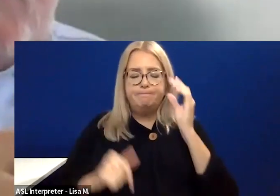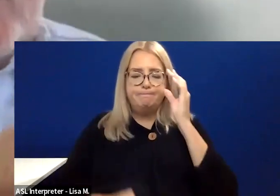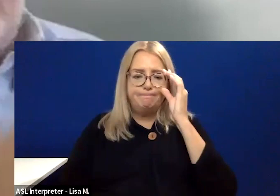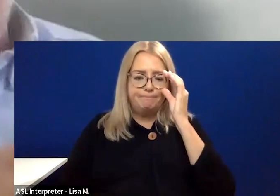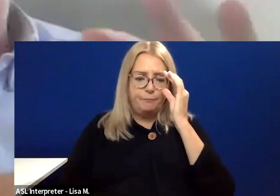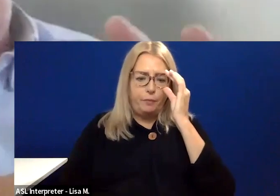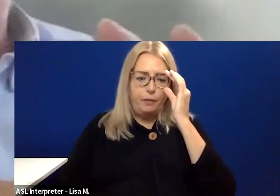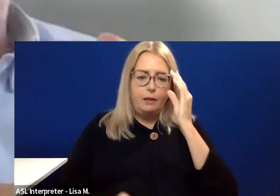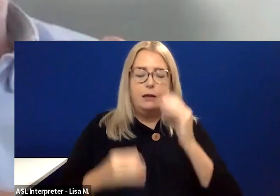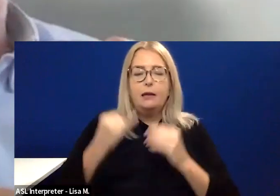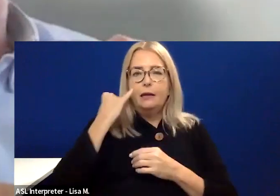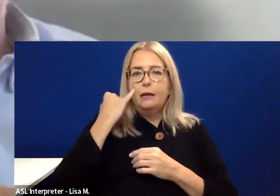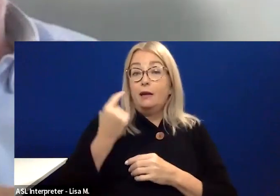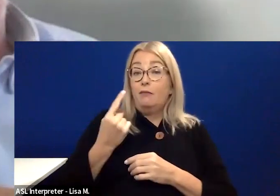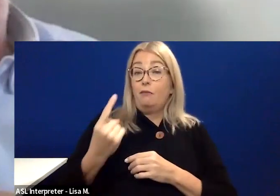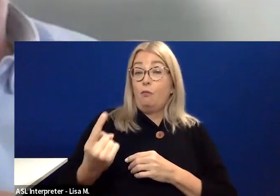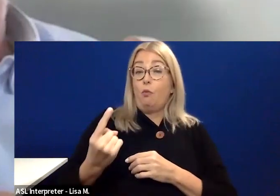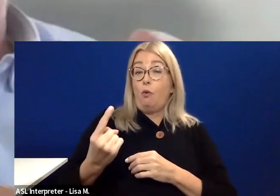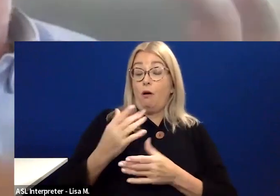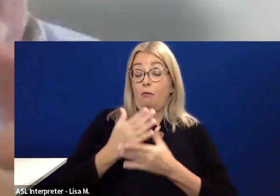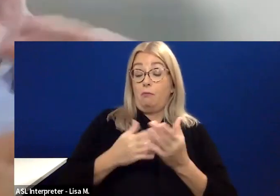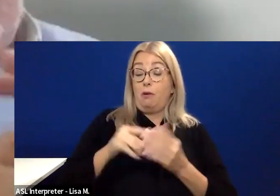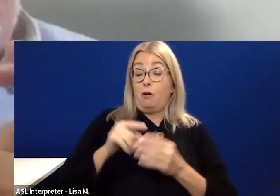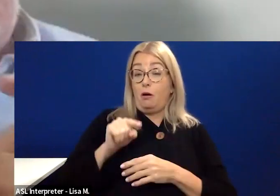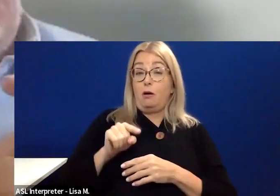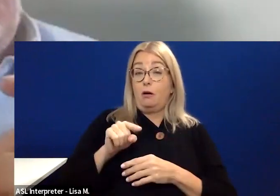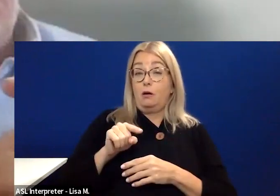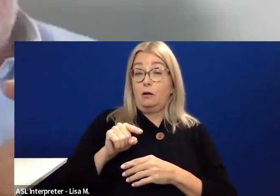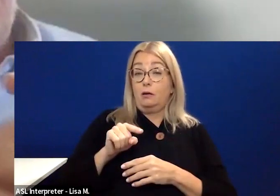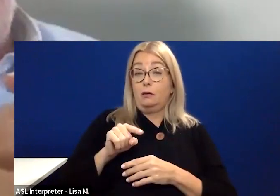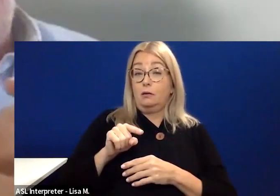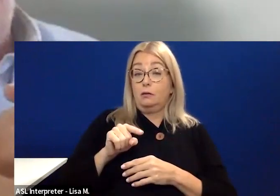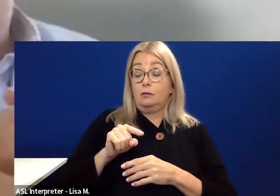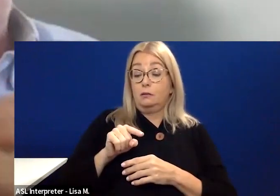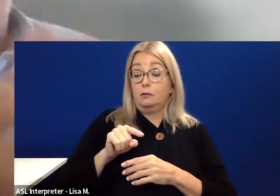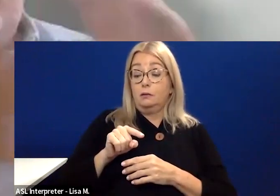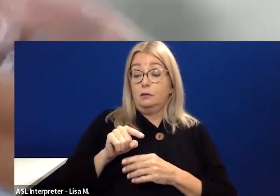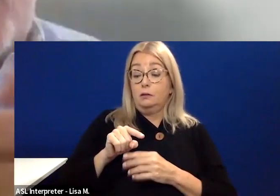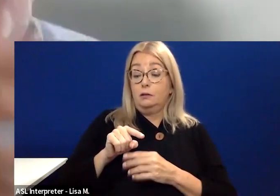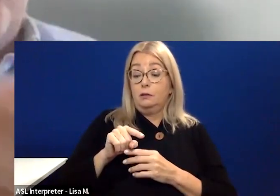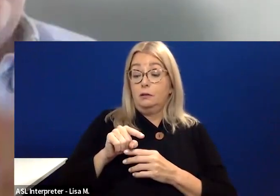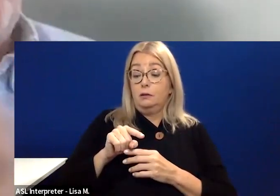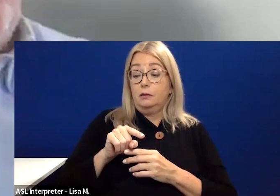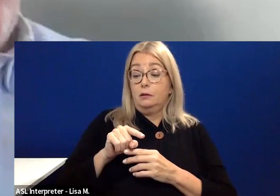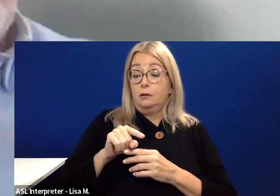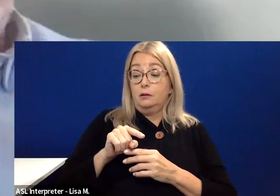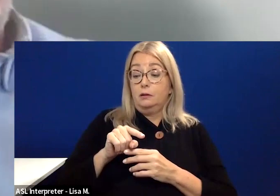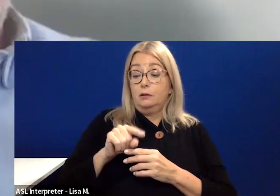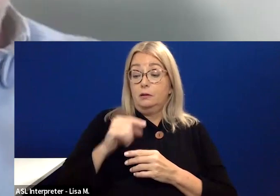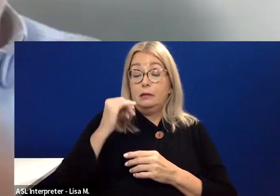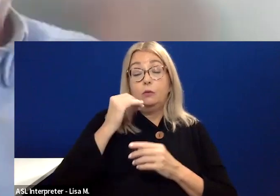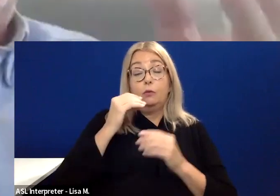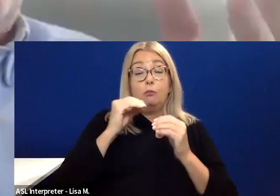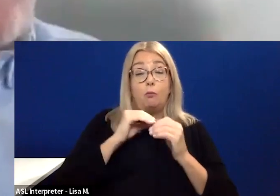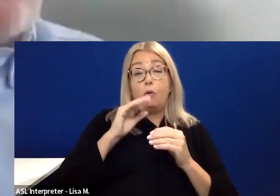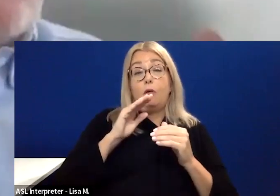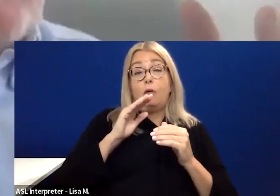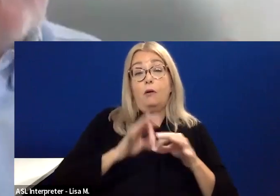those isn't is is uh written into the text uh as being more important than another then the measure